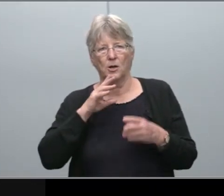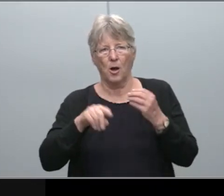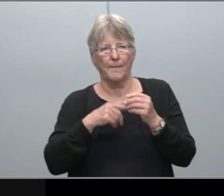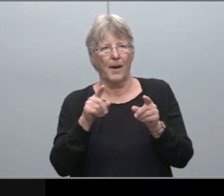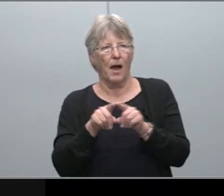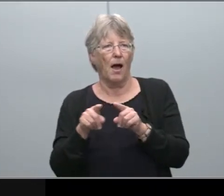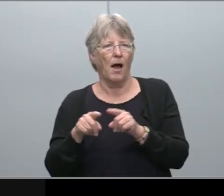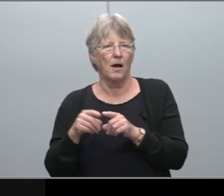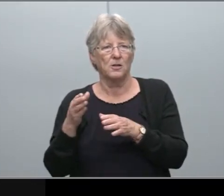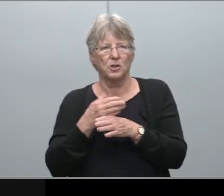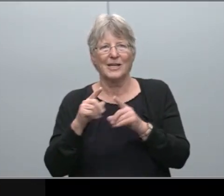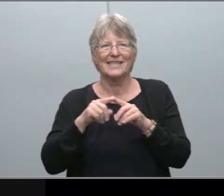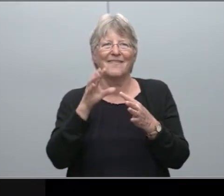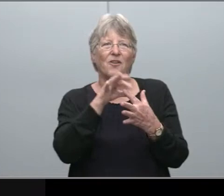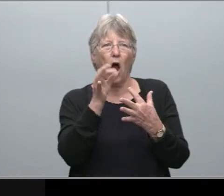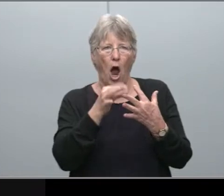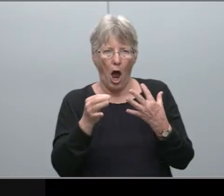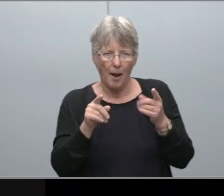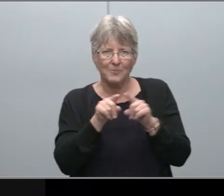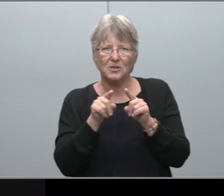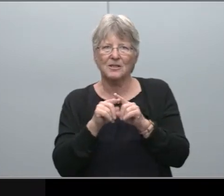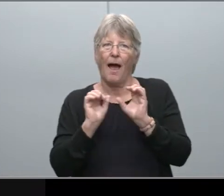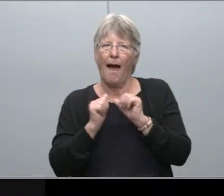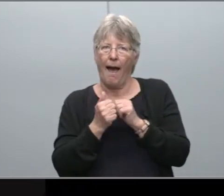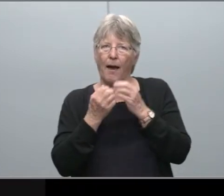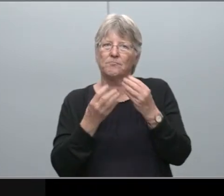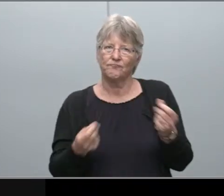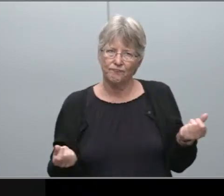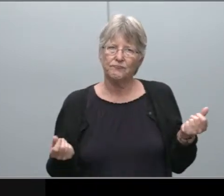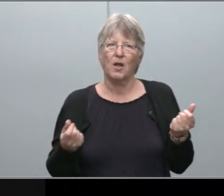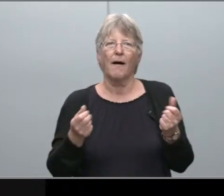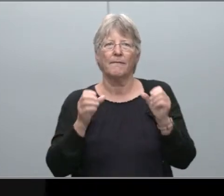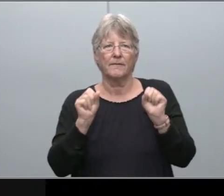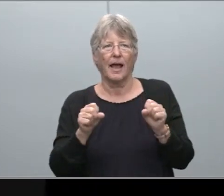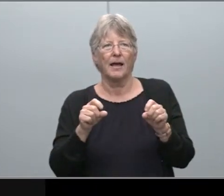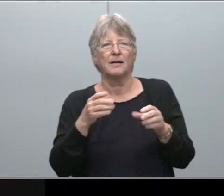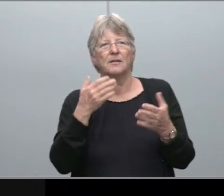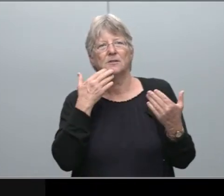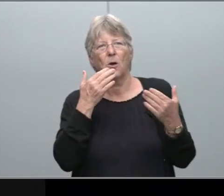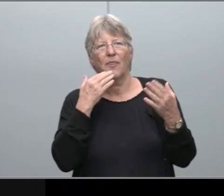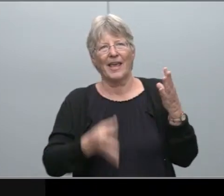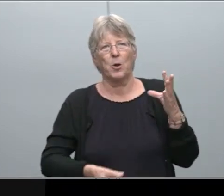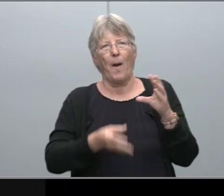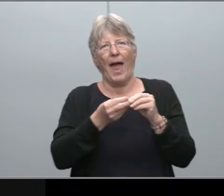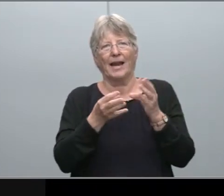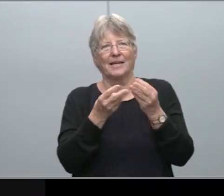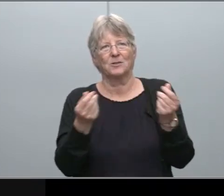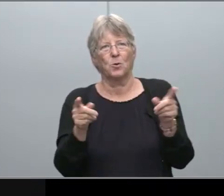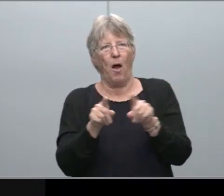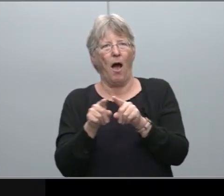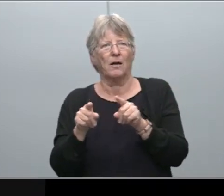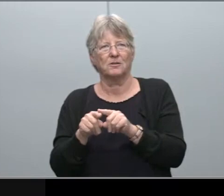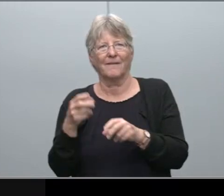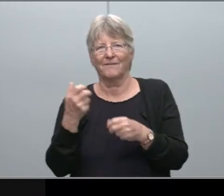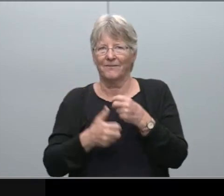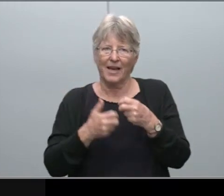what Dr. Salazar and Mr. Tagorda reiterated. We're really appreciative of the information that you guys shared tonight.